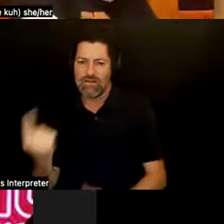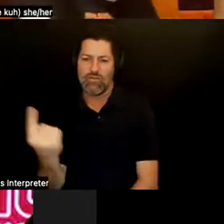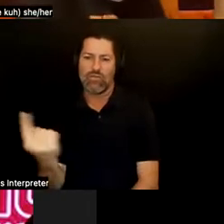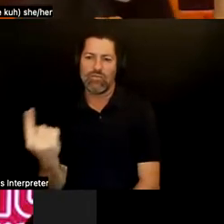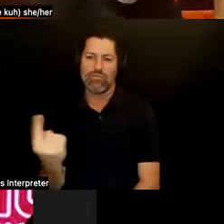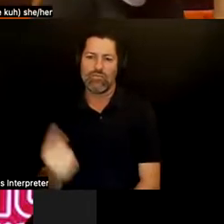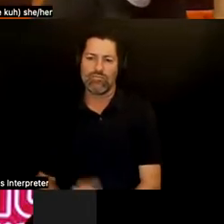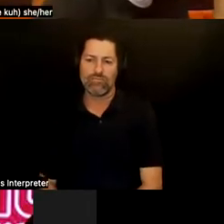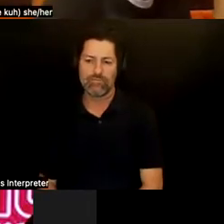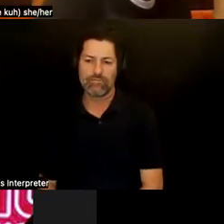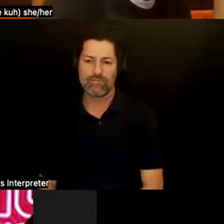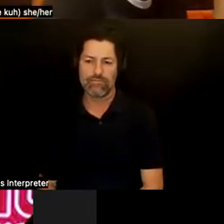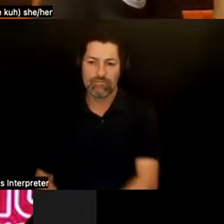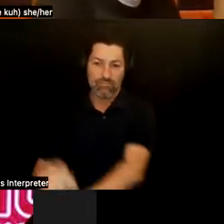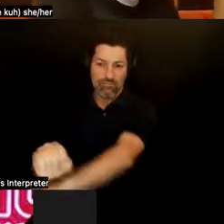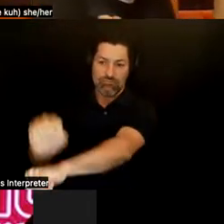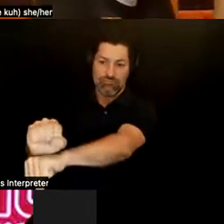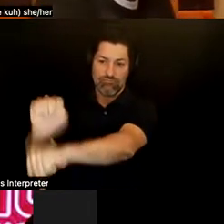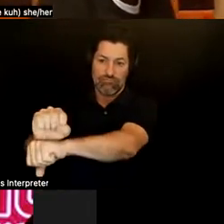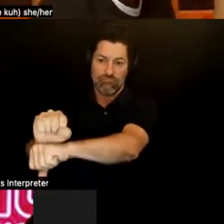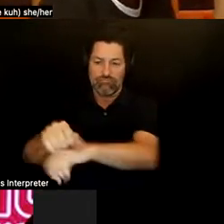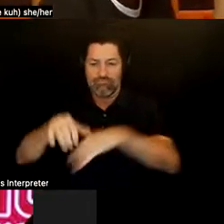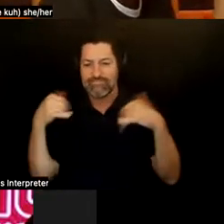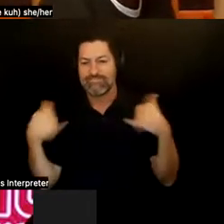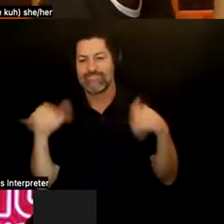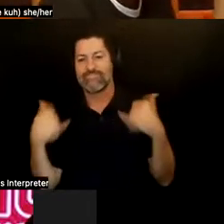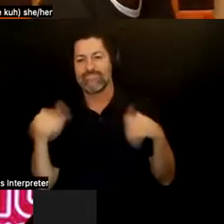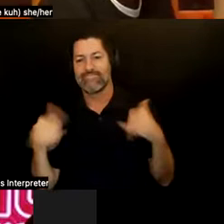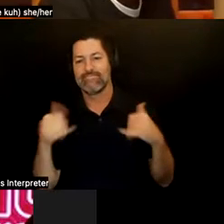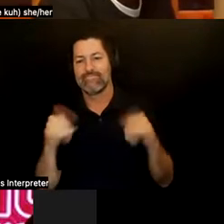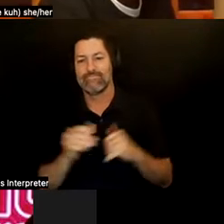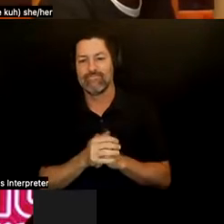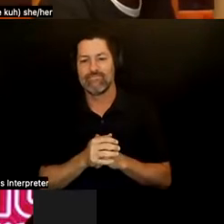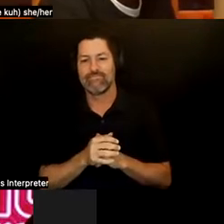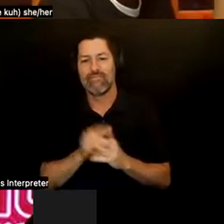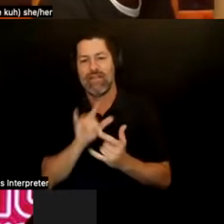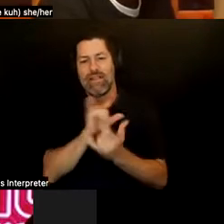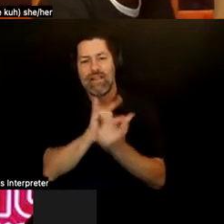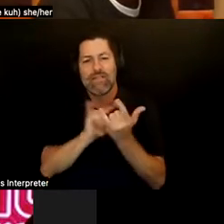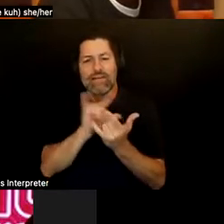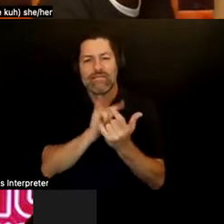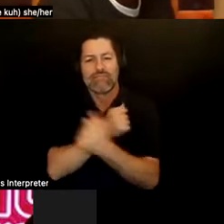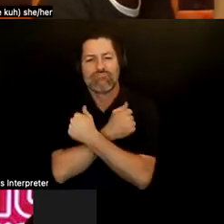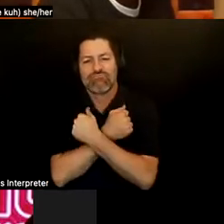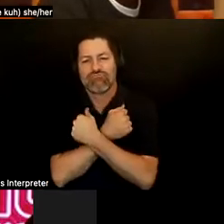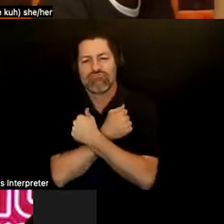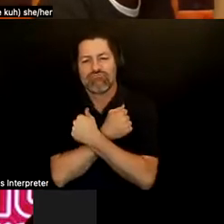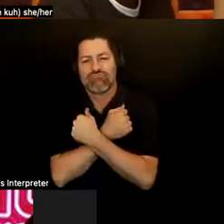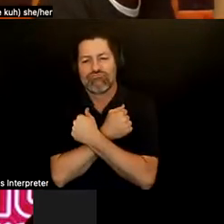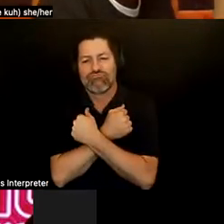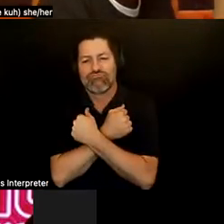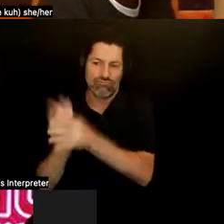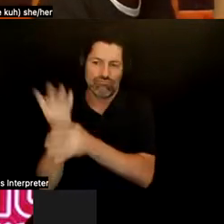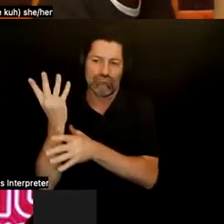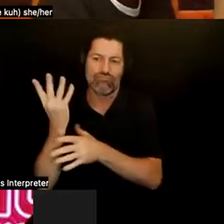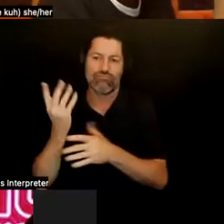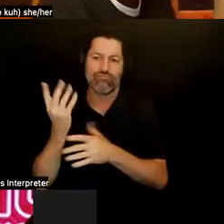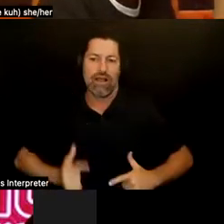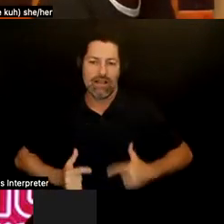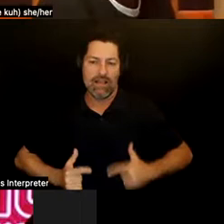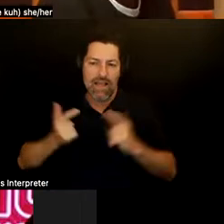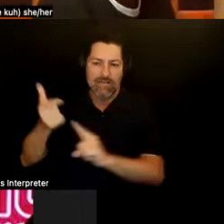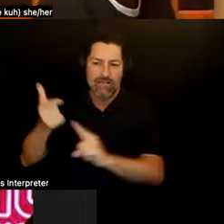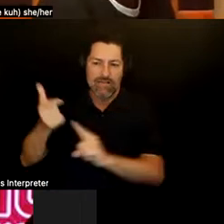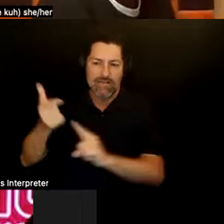to our work, to our play, to our loving, to our growth, to life itself.